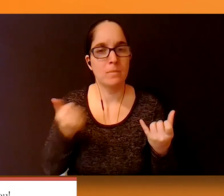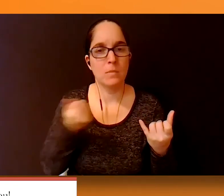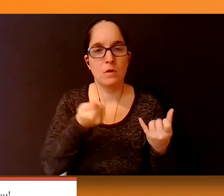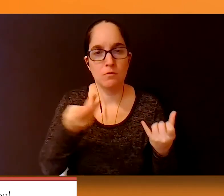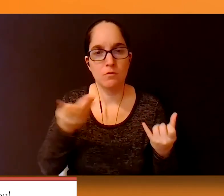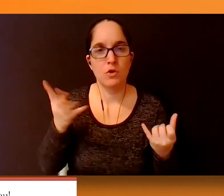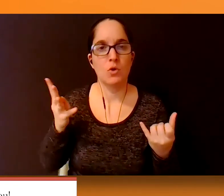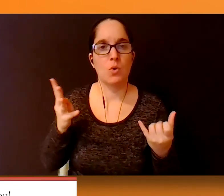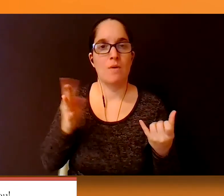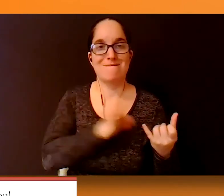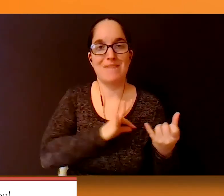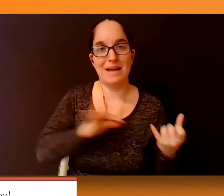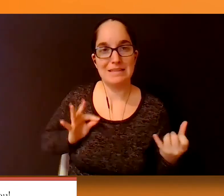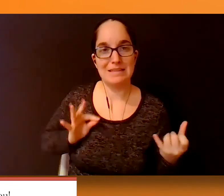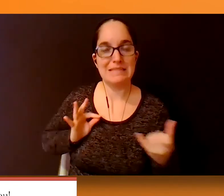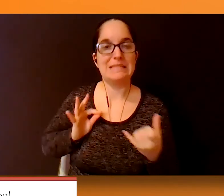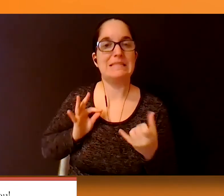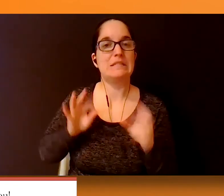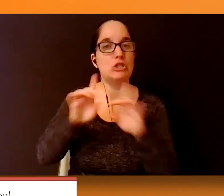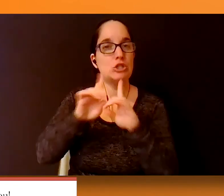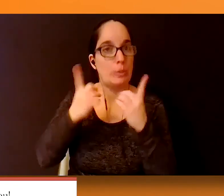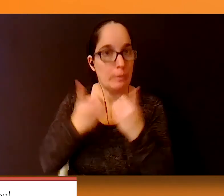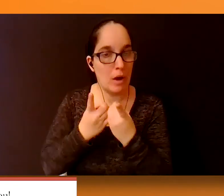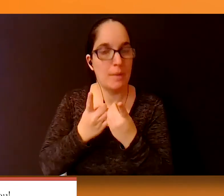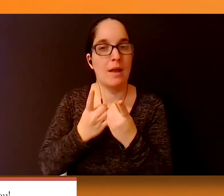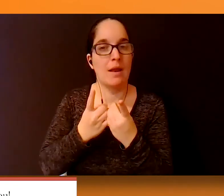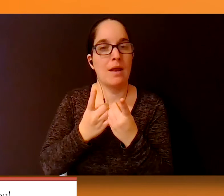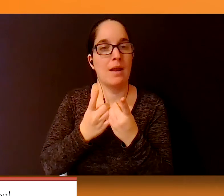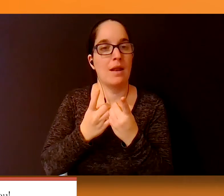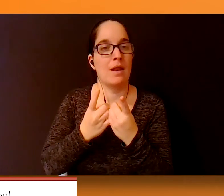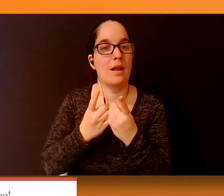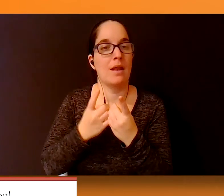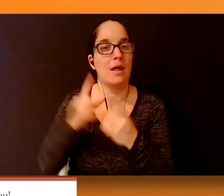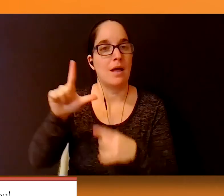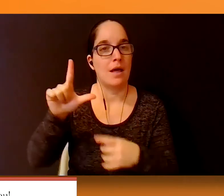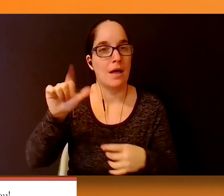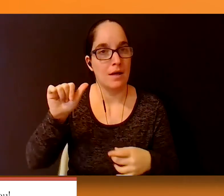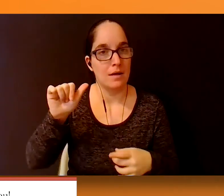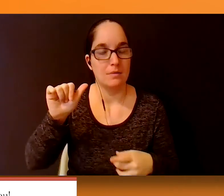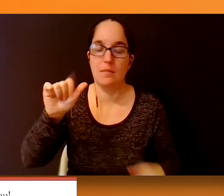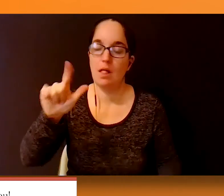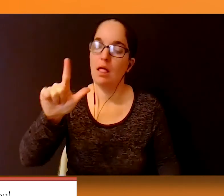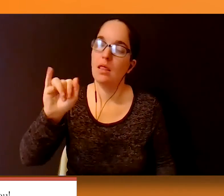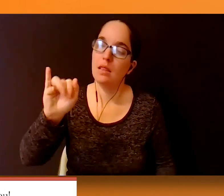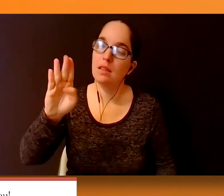a couple of faculty in the department of liberal studies looking at whether or not alumni mentoring